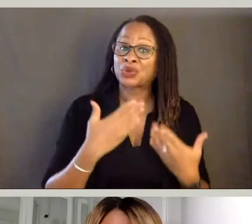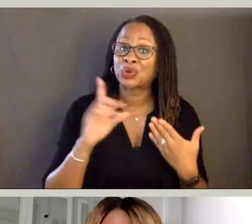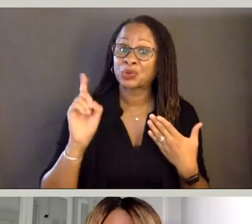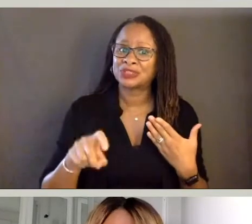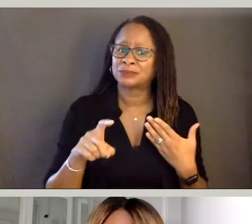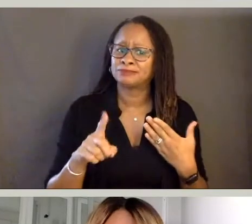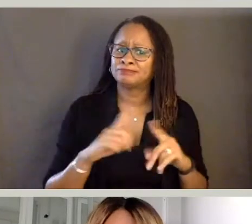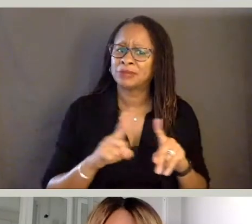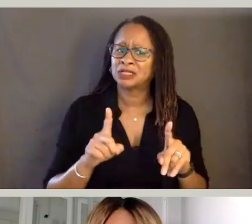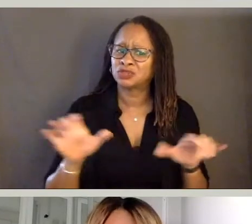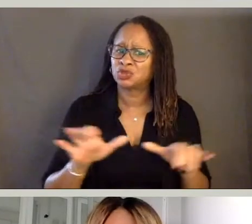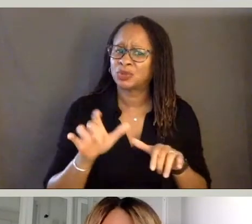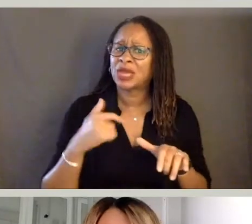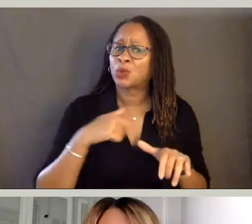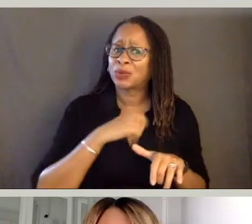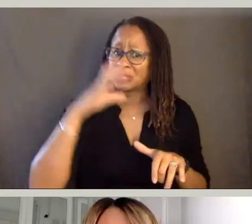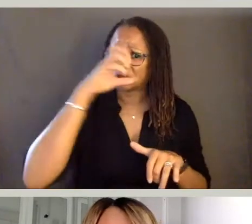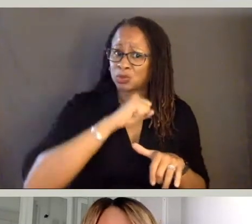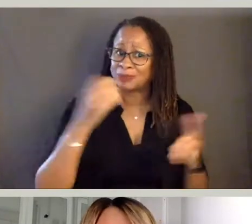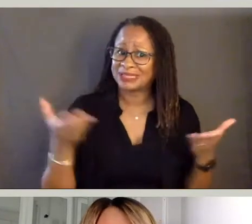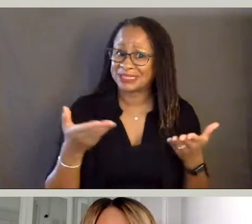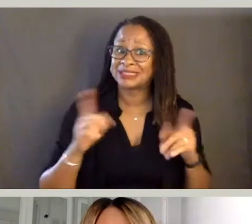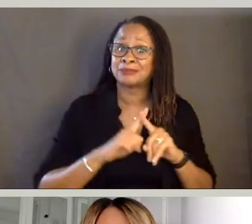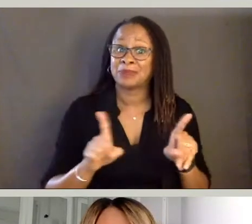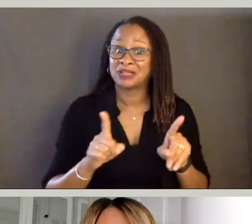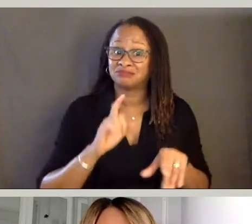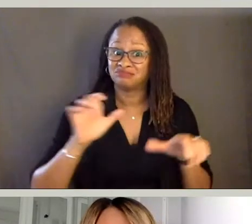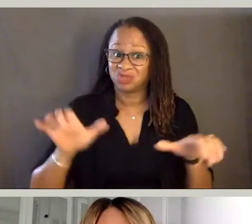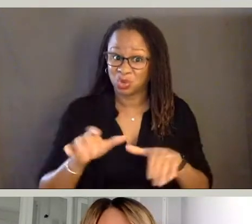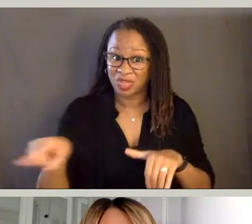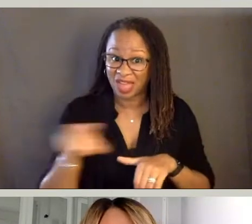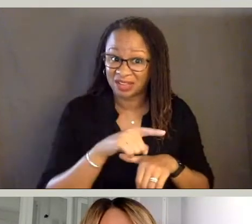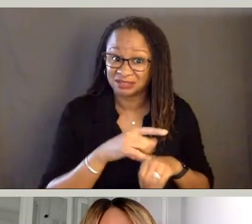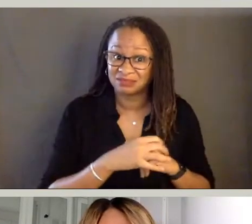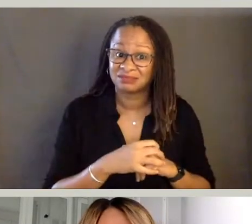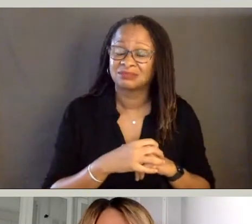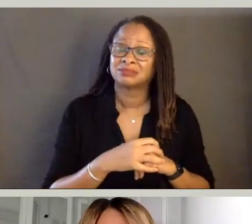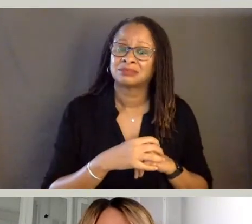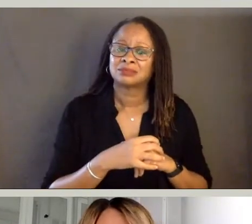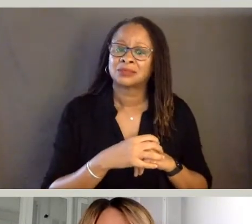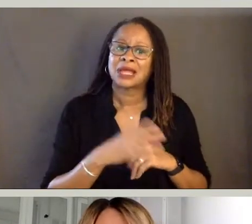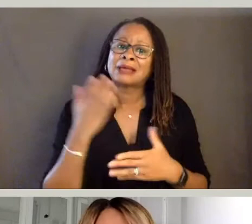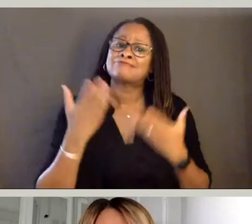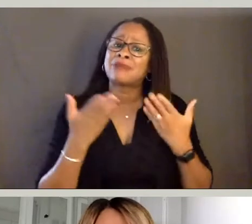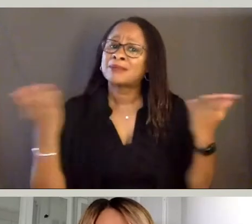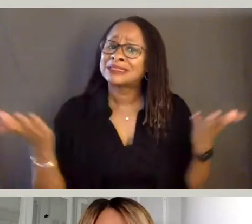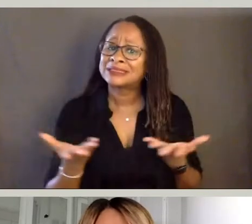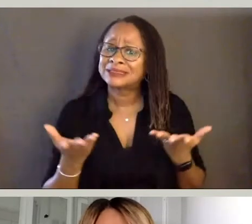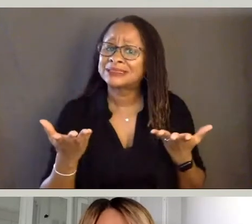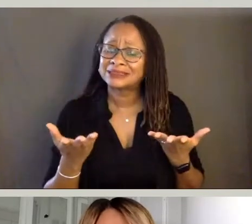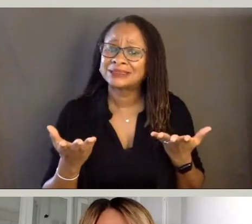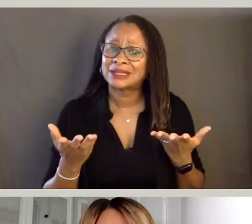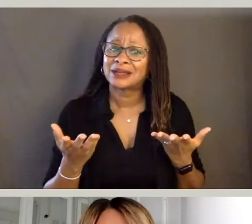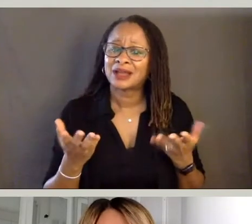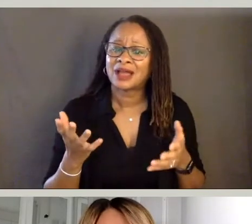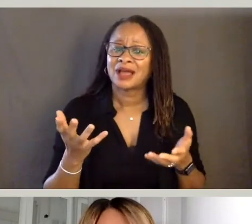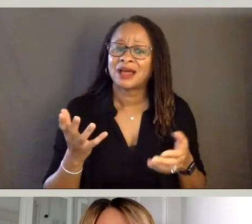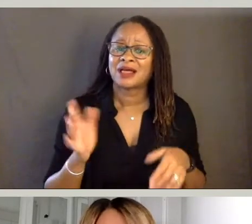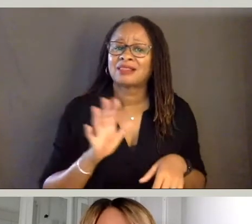I mean, we're assuming they exist, but do they? I think they probably exist and like $500, $1,000